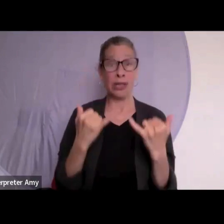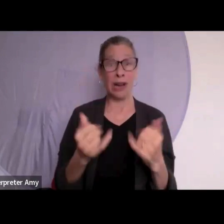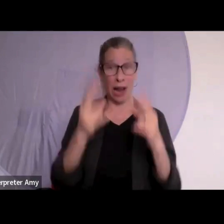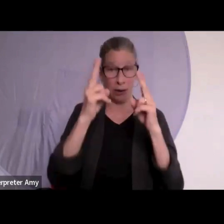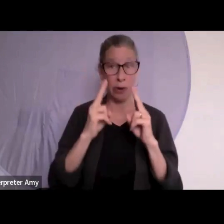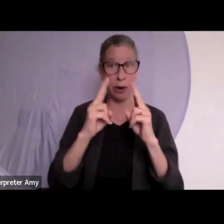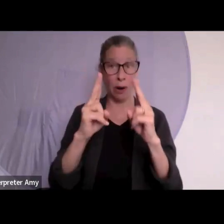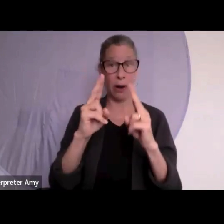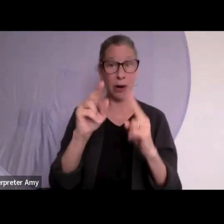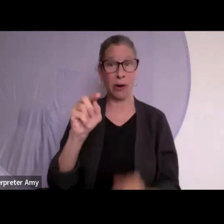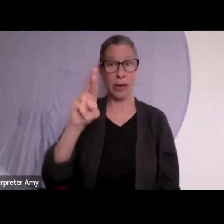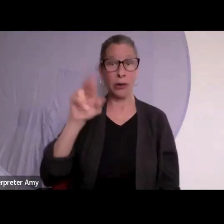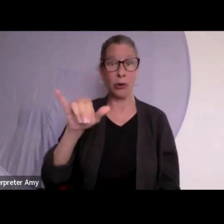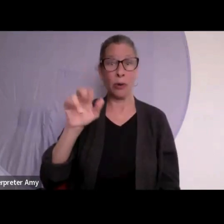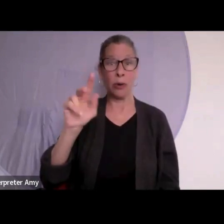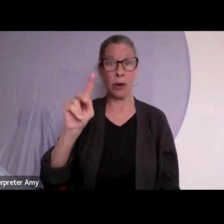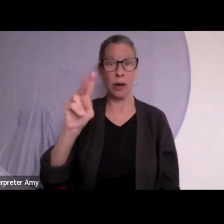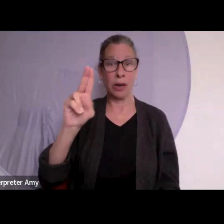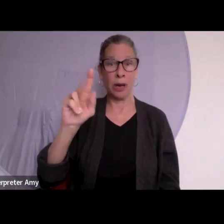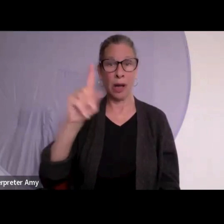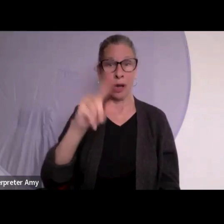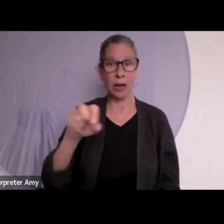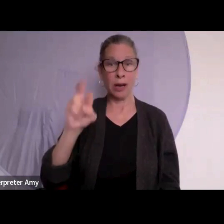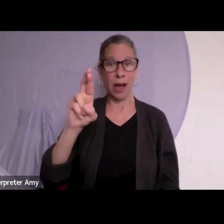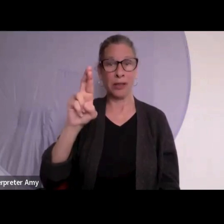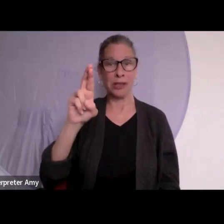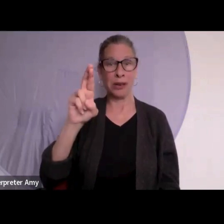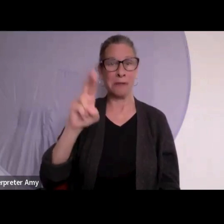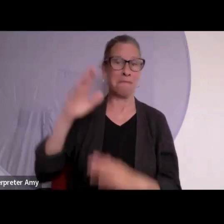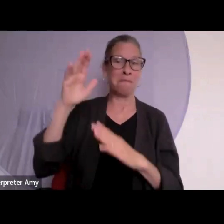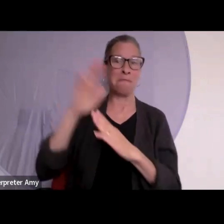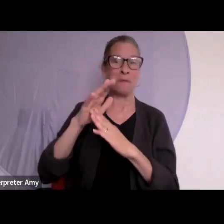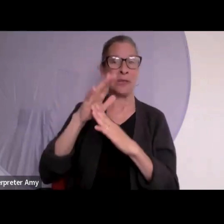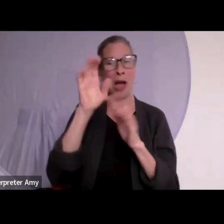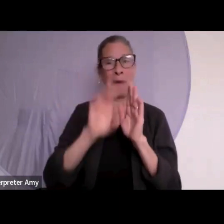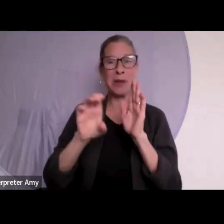Troy Kotsur, who is the star of CODA, who won an Academy Award for